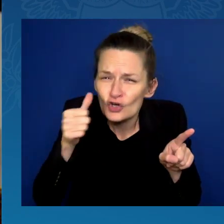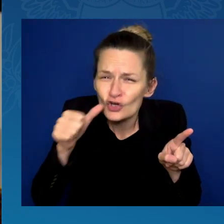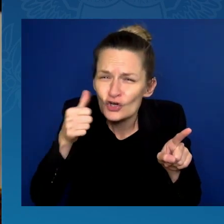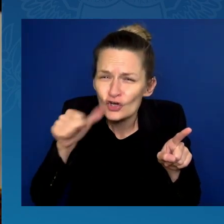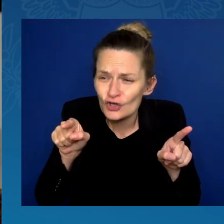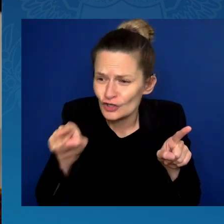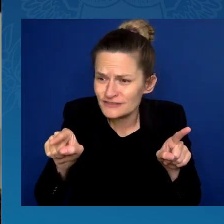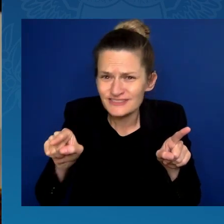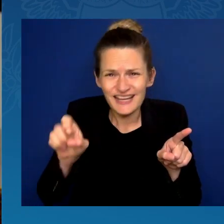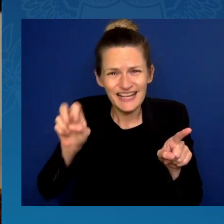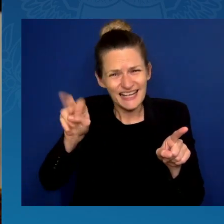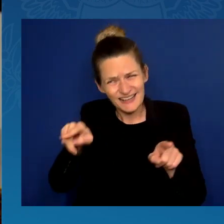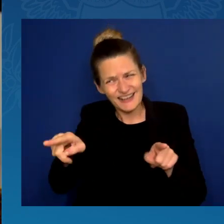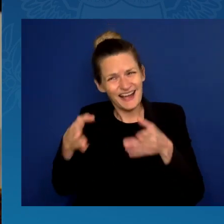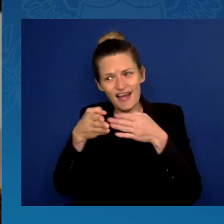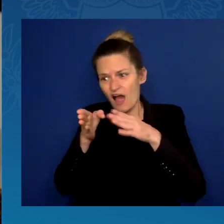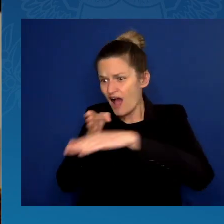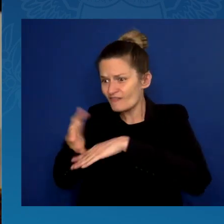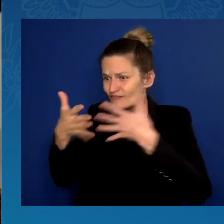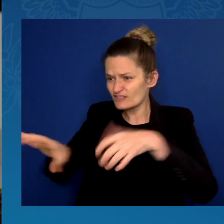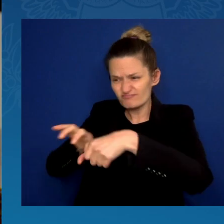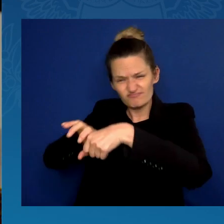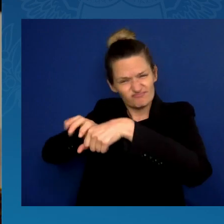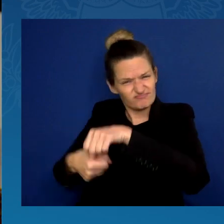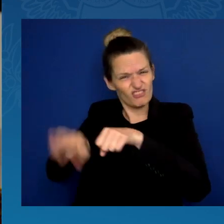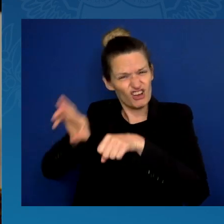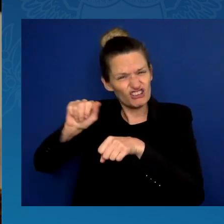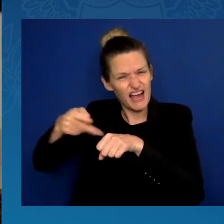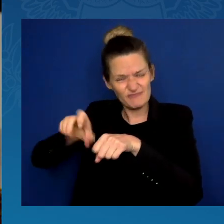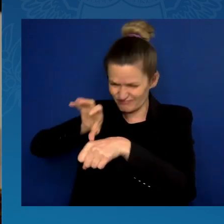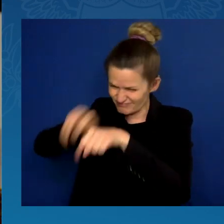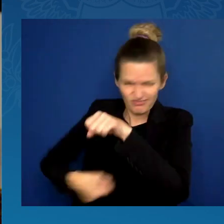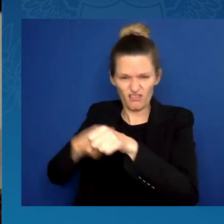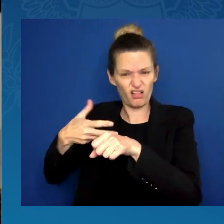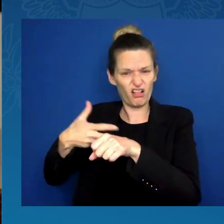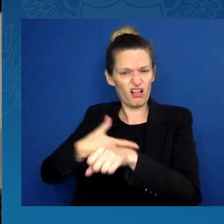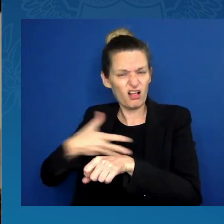And I say that as a former prosecutor who specialized in child sexual assault cases